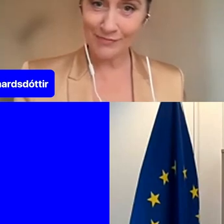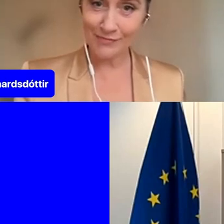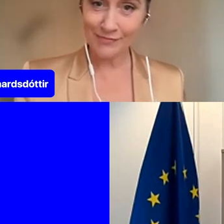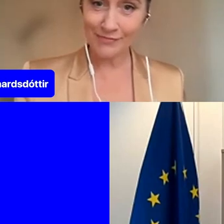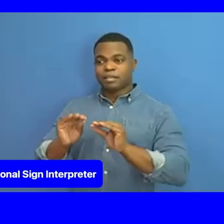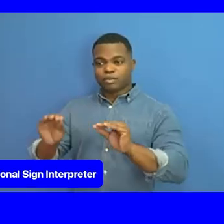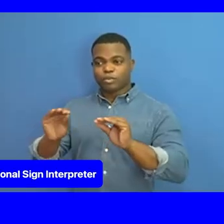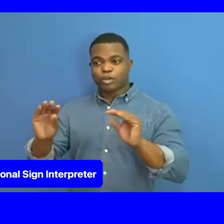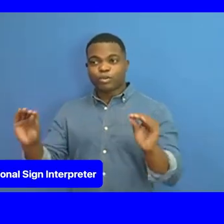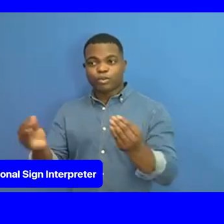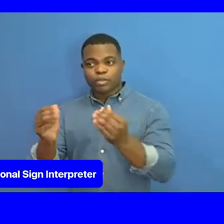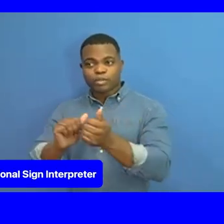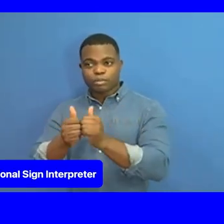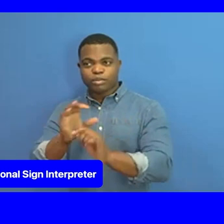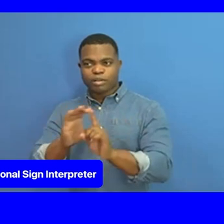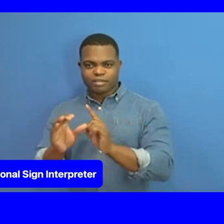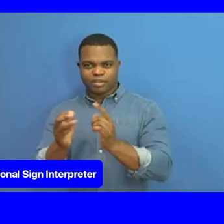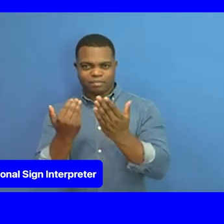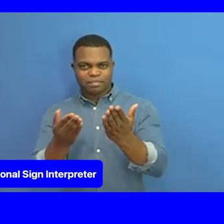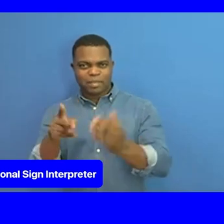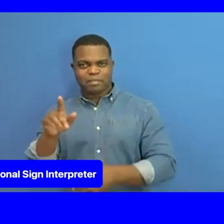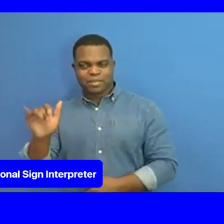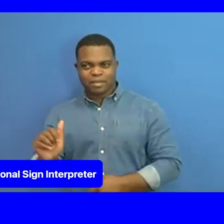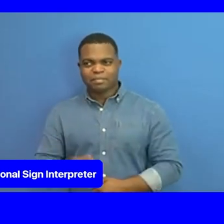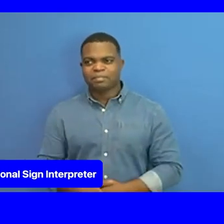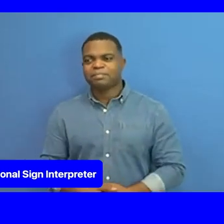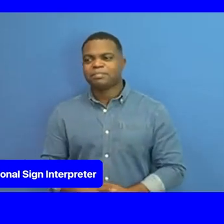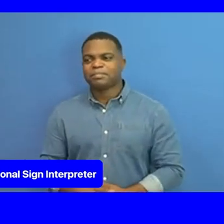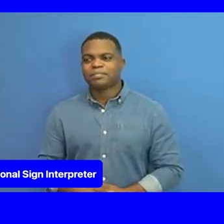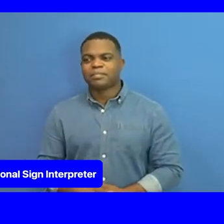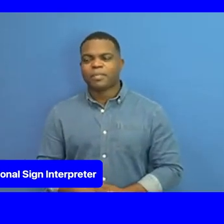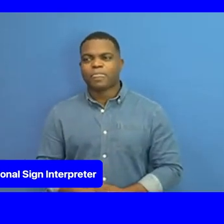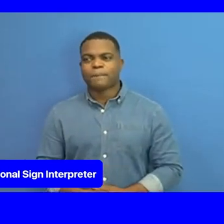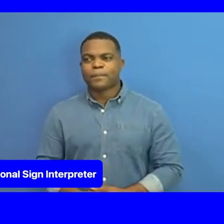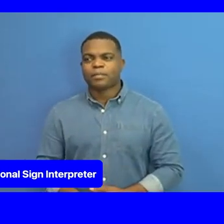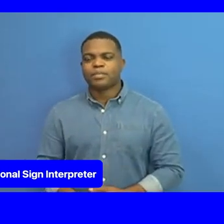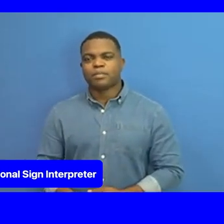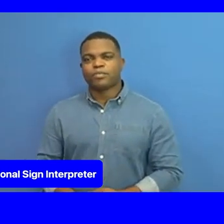Thank you very much. Dear Perform Europe Chair, Mrs. Asa Richardsdottir,